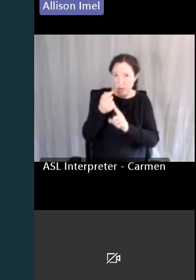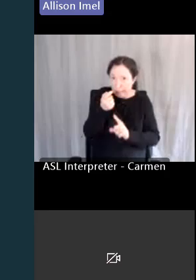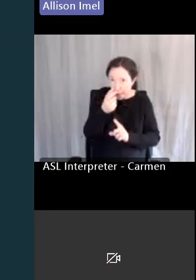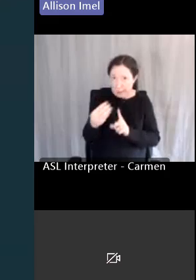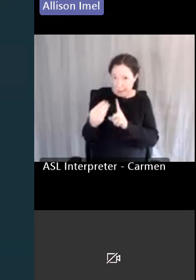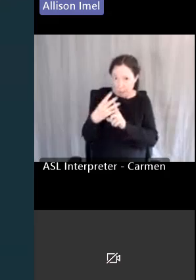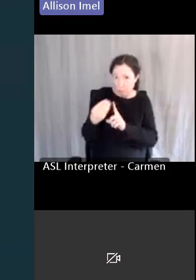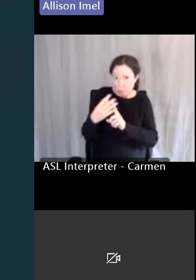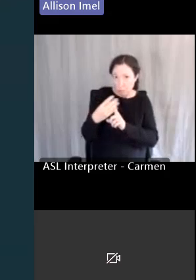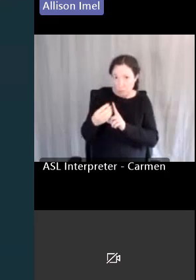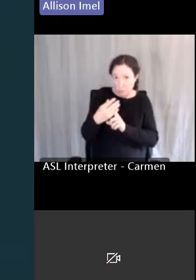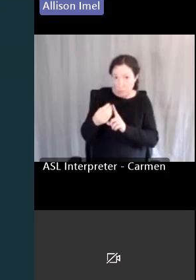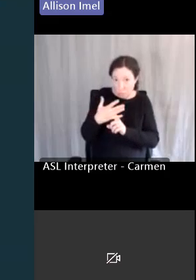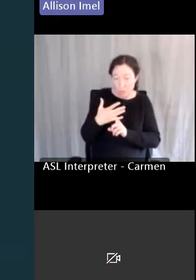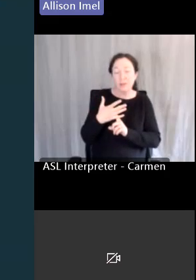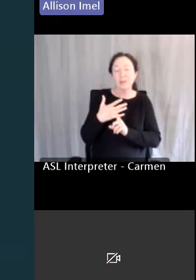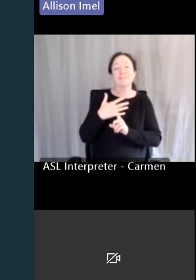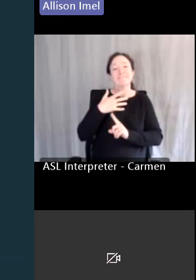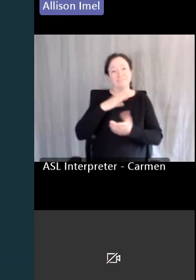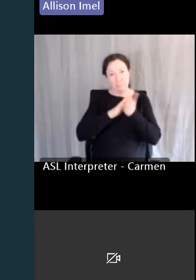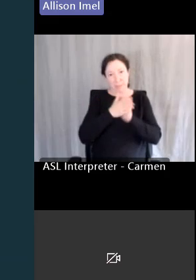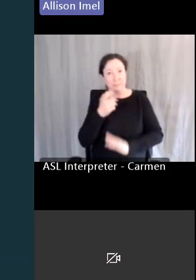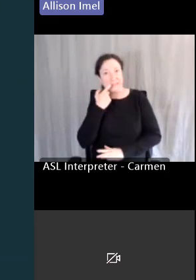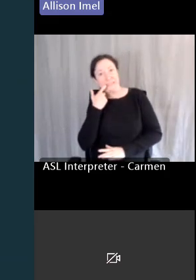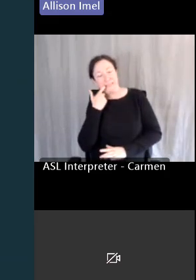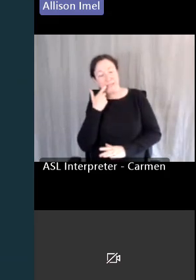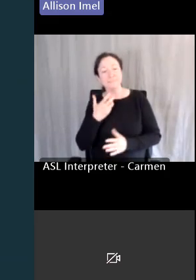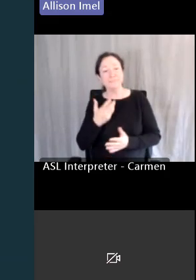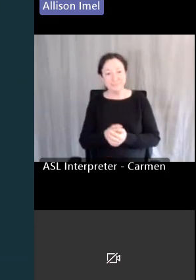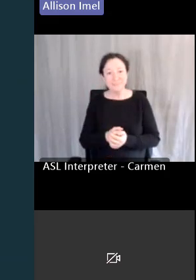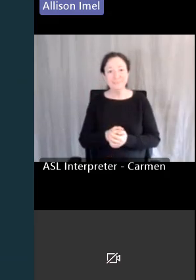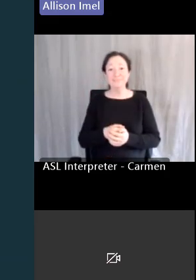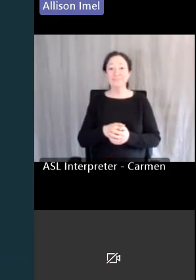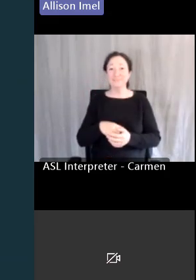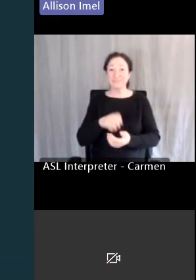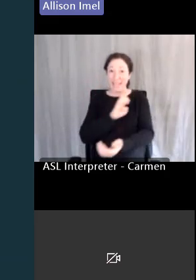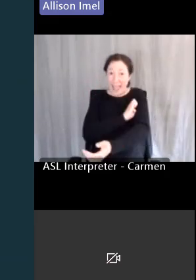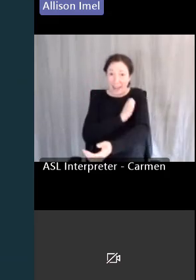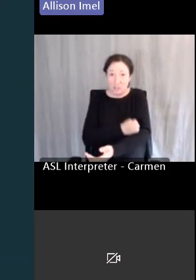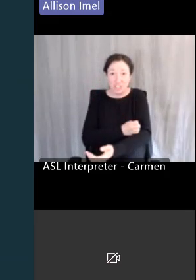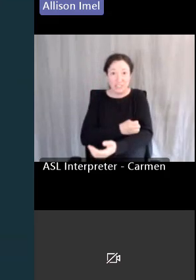We know that it's energy rich and can elevate the blood sugar levels really fast. And that causes a release of insulin.